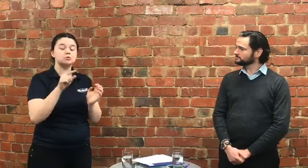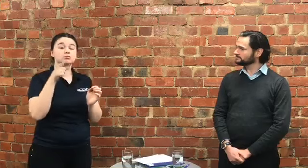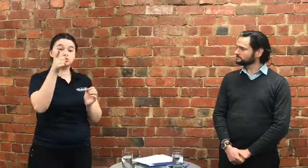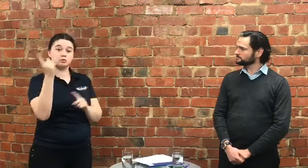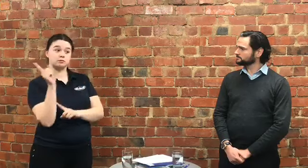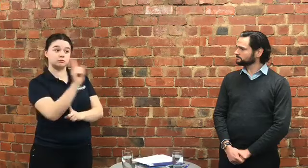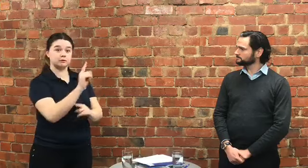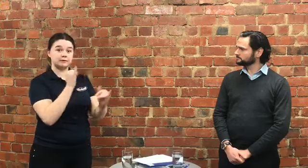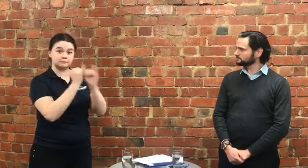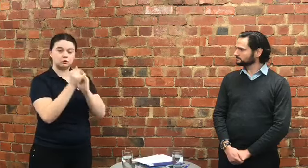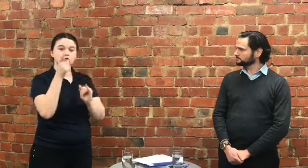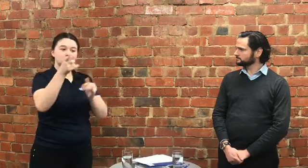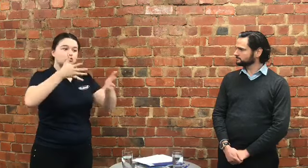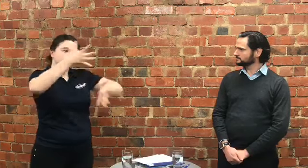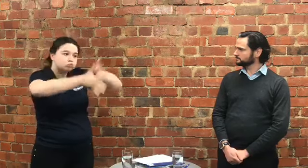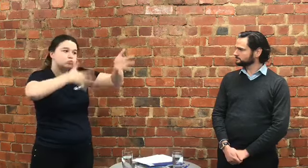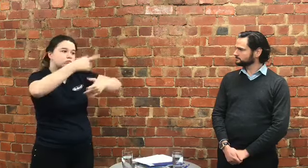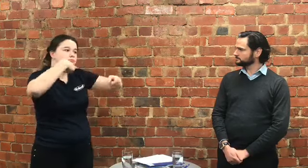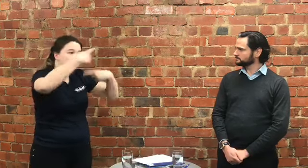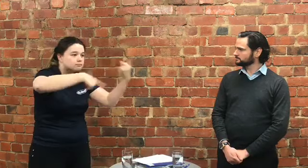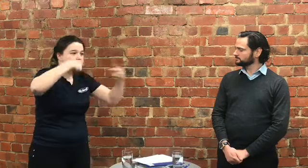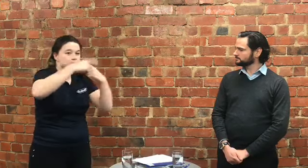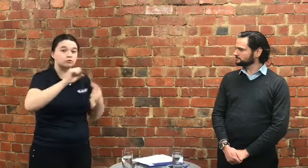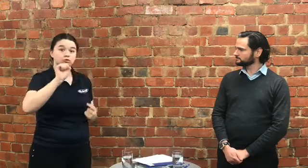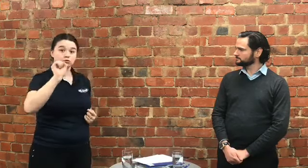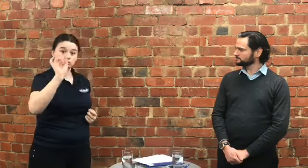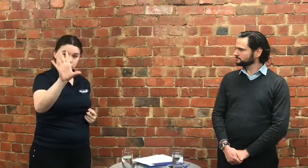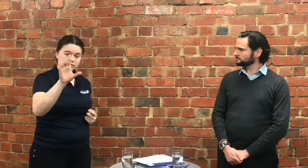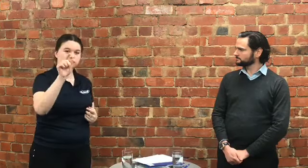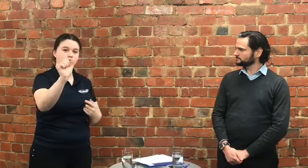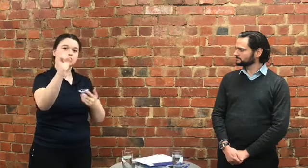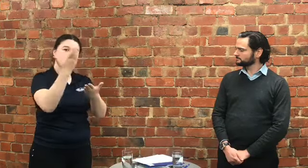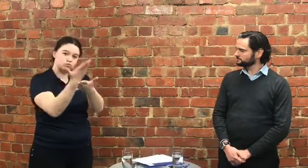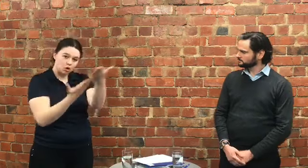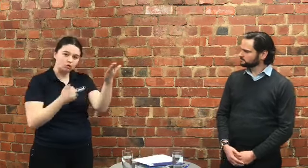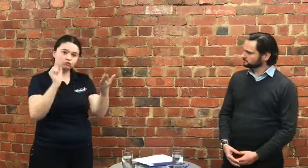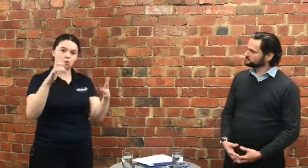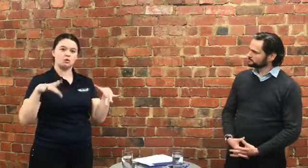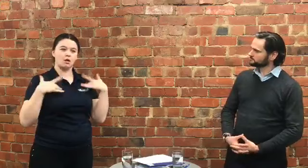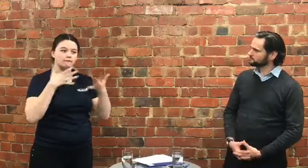to make you feel more comfortable and more confident to be able to explain yourself